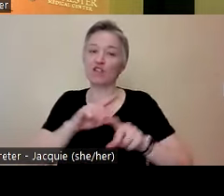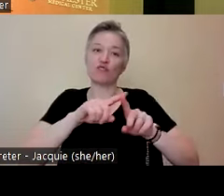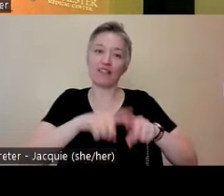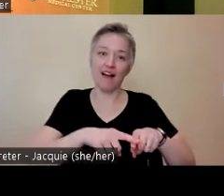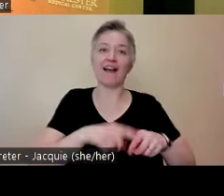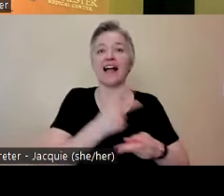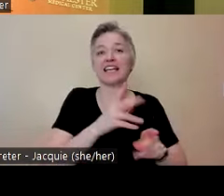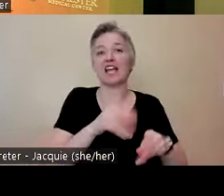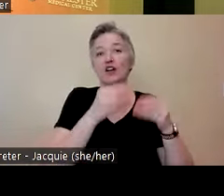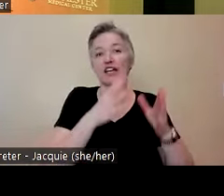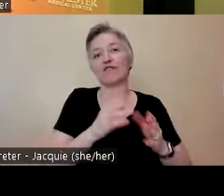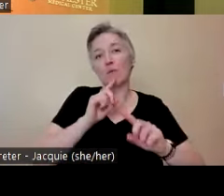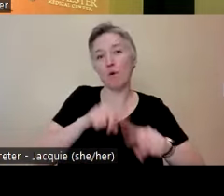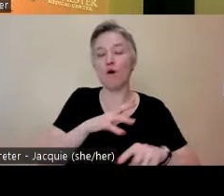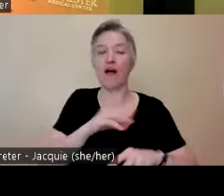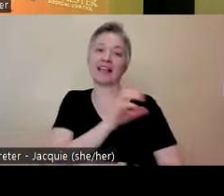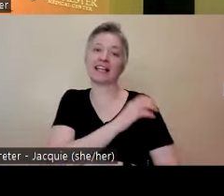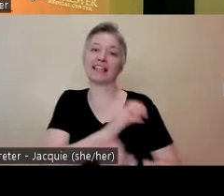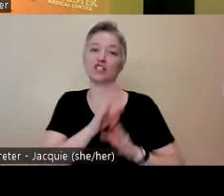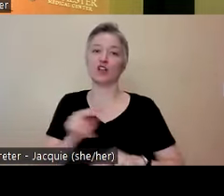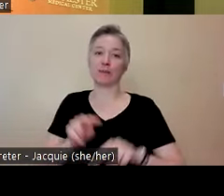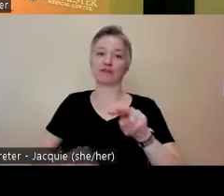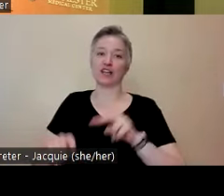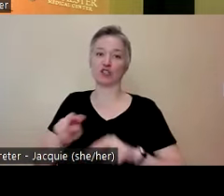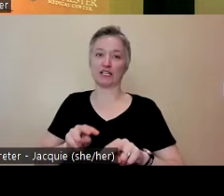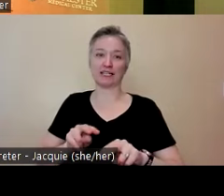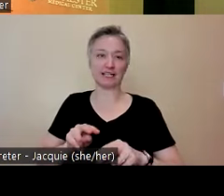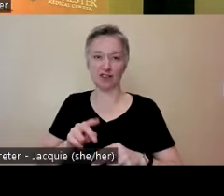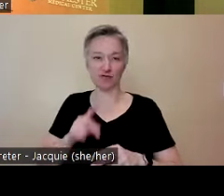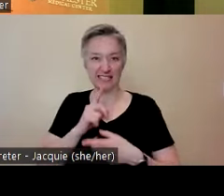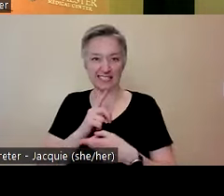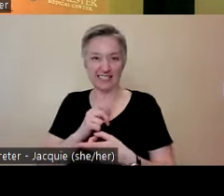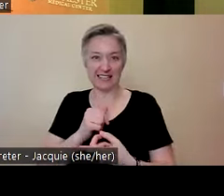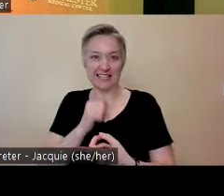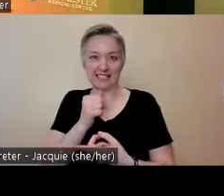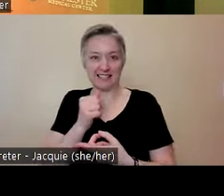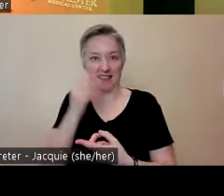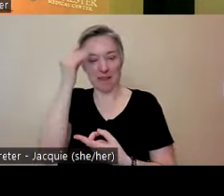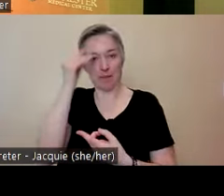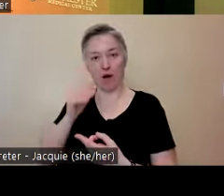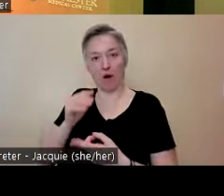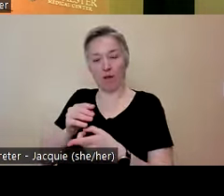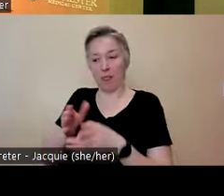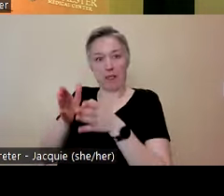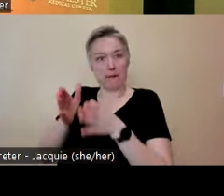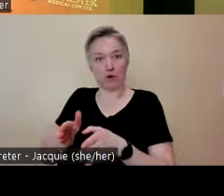observation with very little consideration for internal experiences of the person being assessed